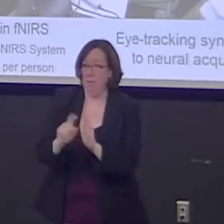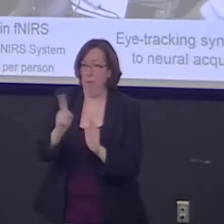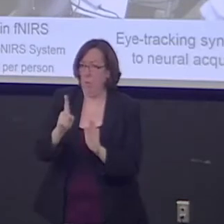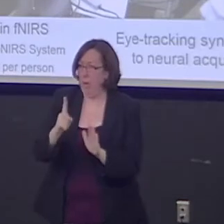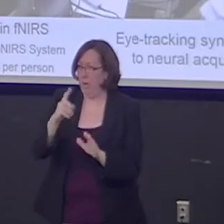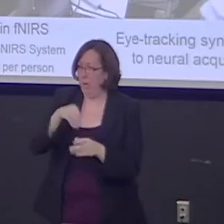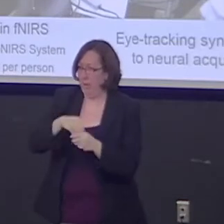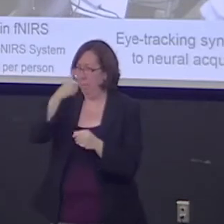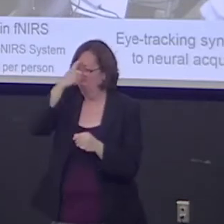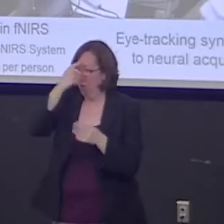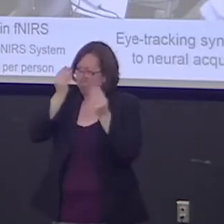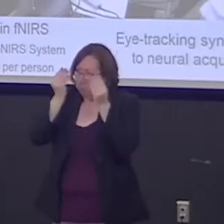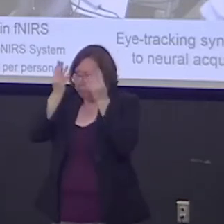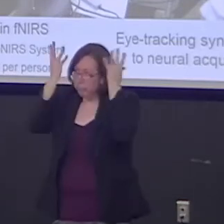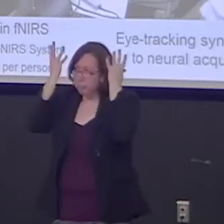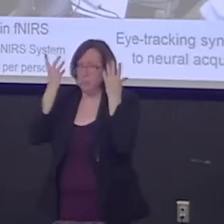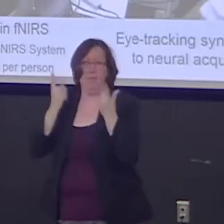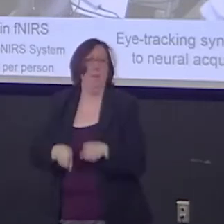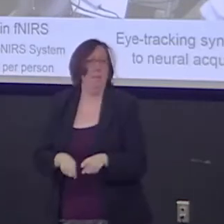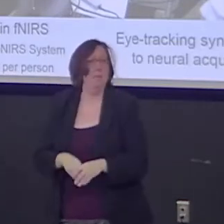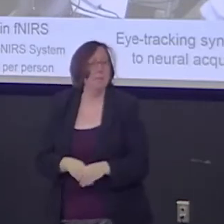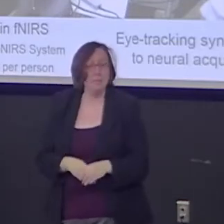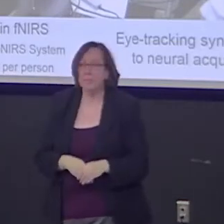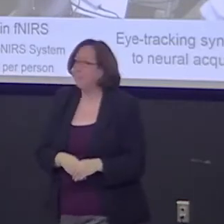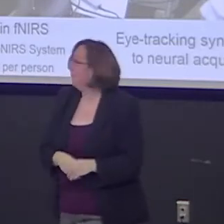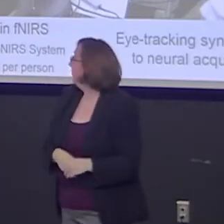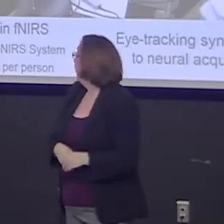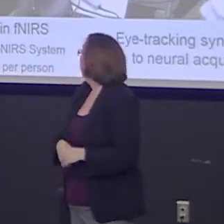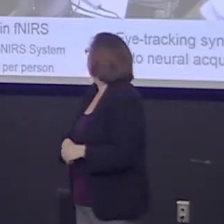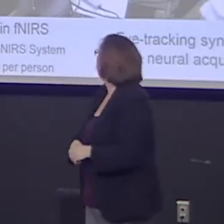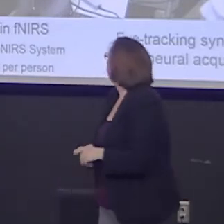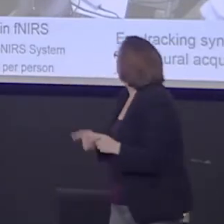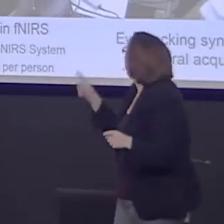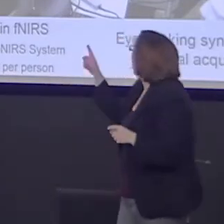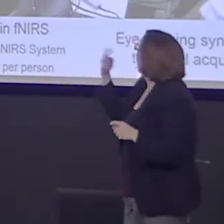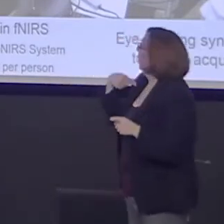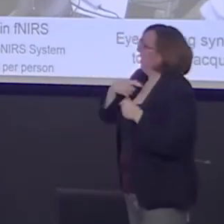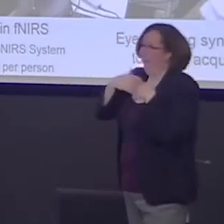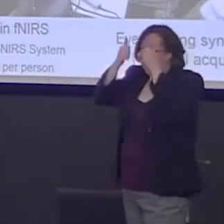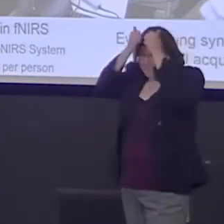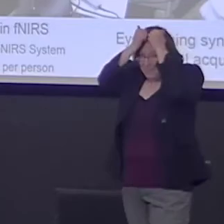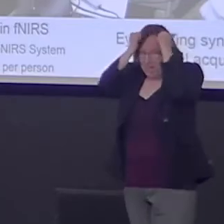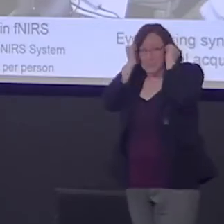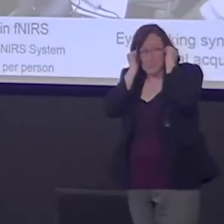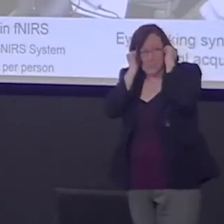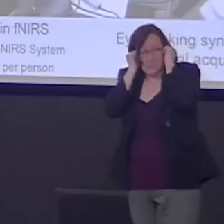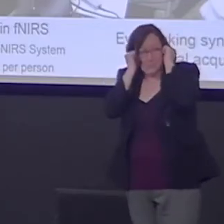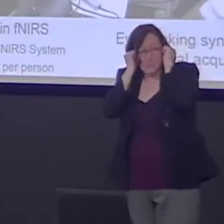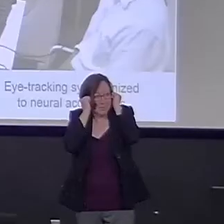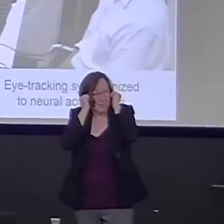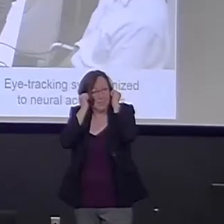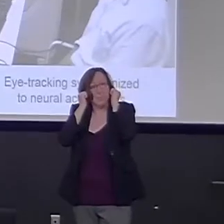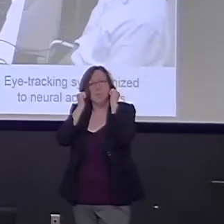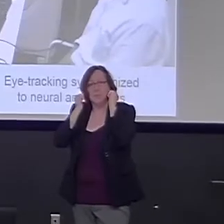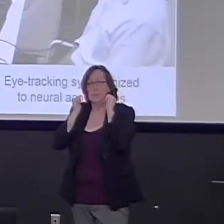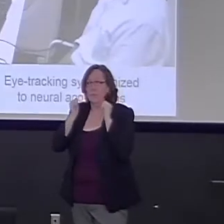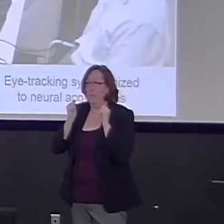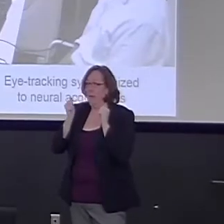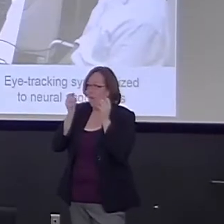So we have a system here of caps that we can put on peoples' heads that actually measure